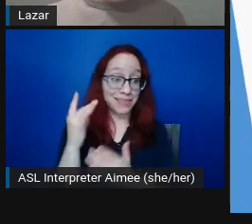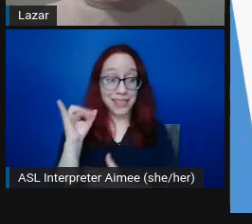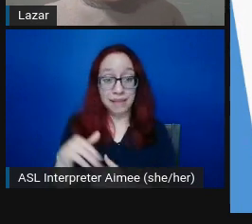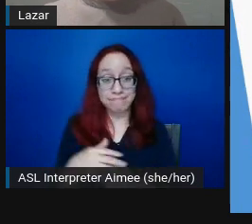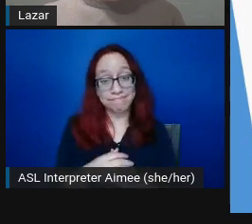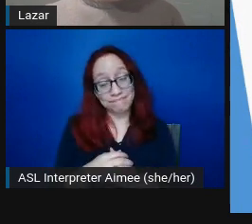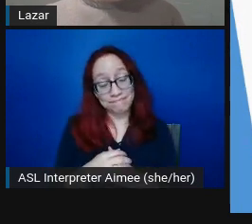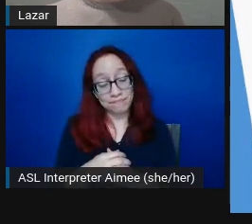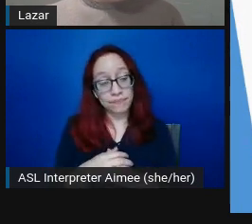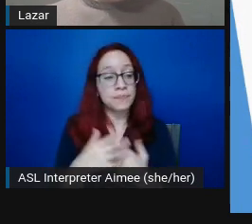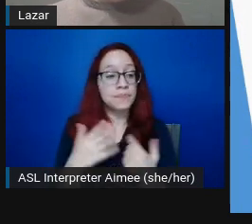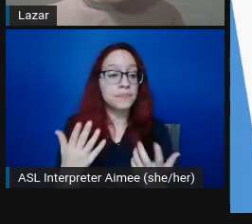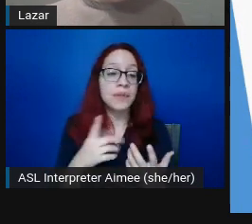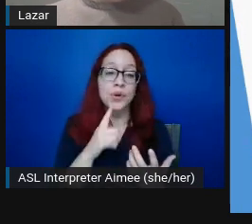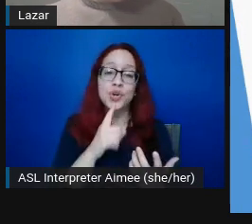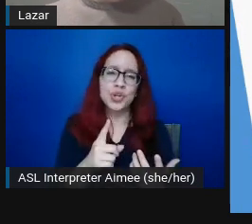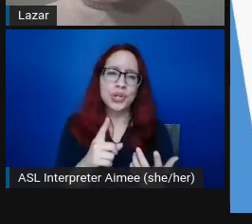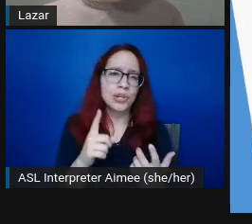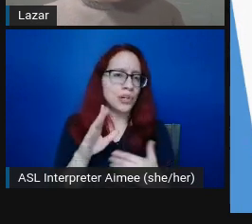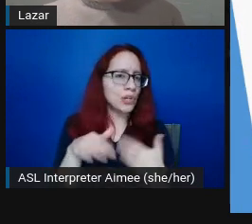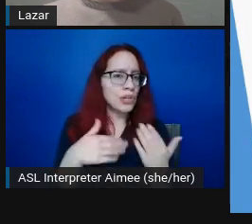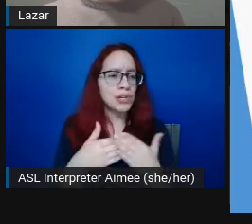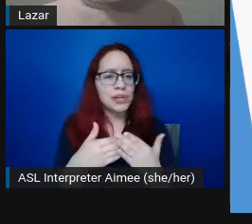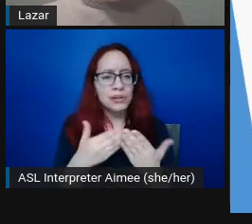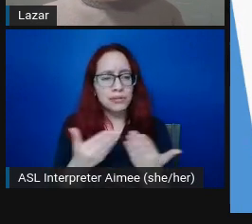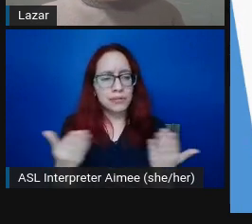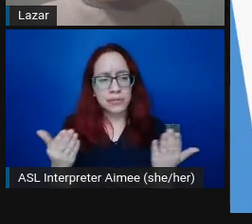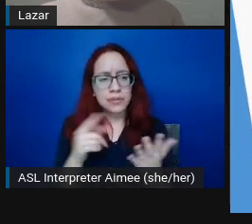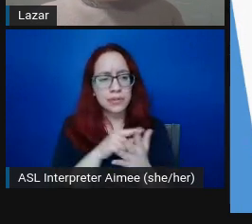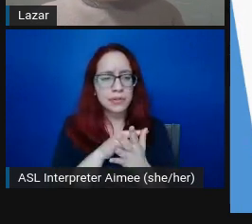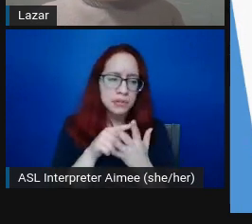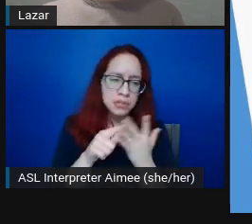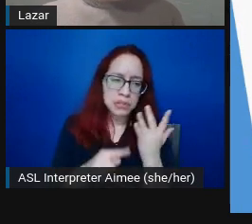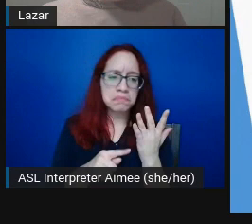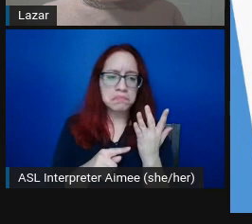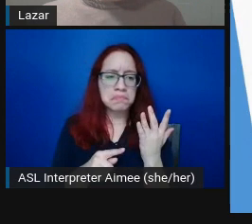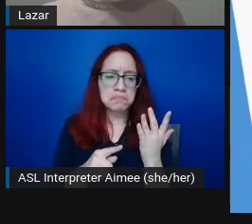Now, I'm sure that all of those things are very easy to resolve.